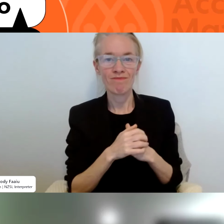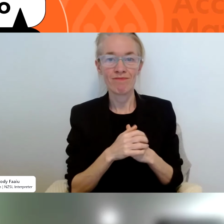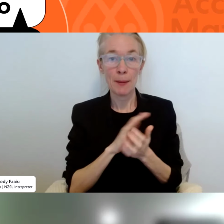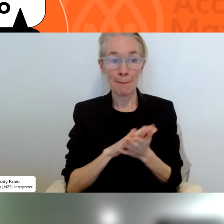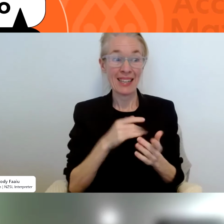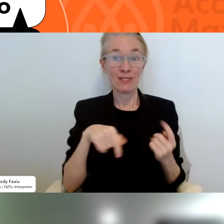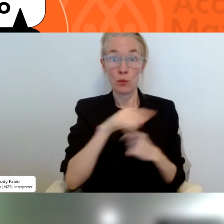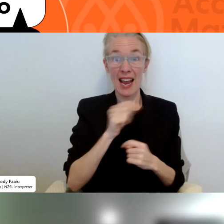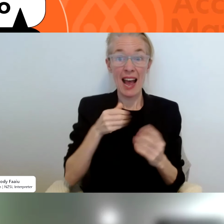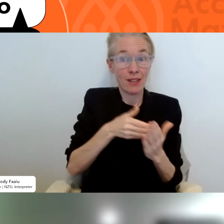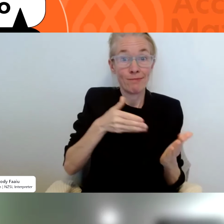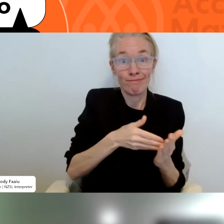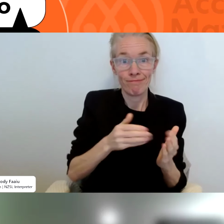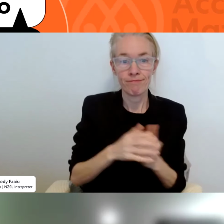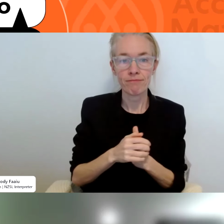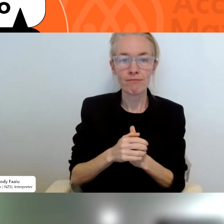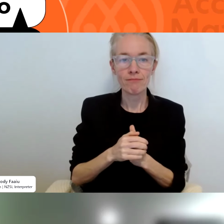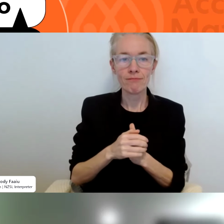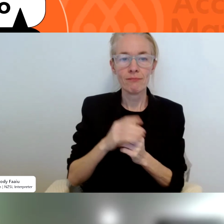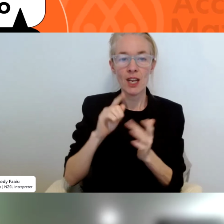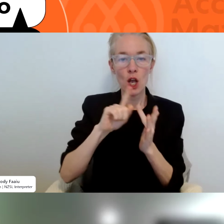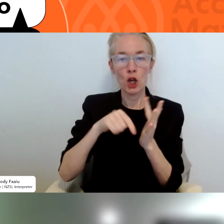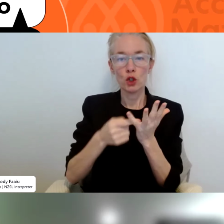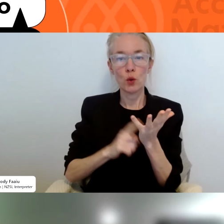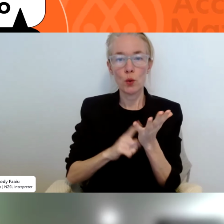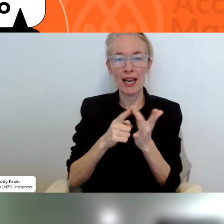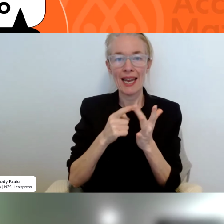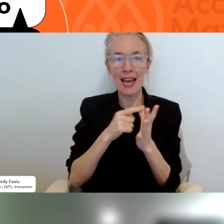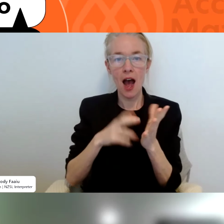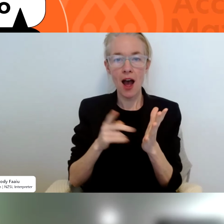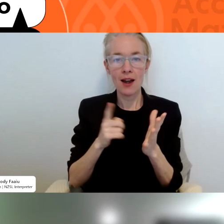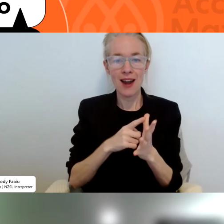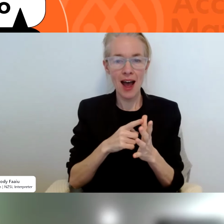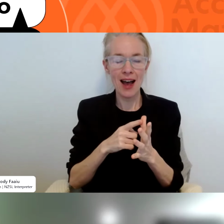much for your participation and, you know, I feel that you have